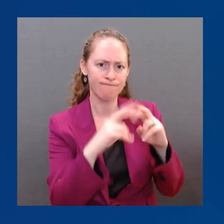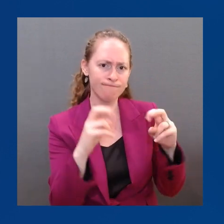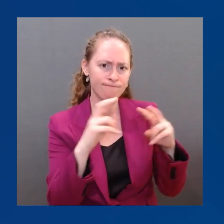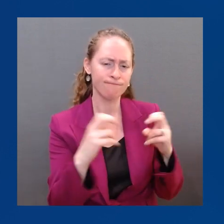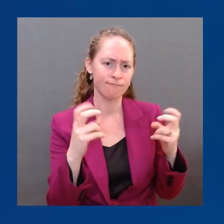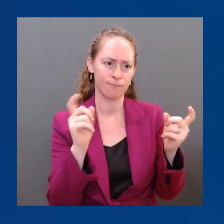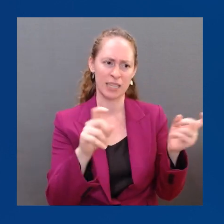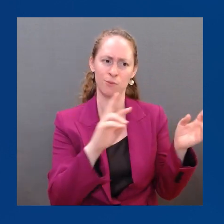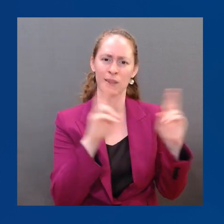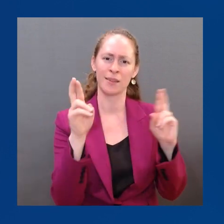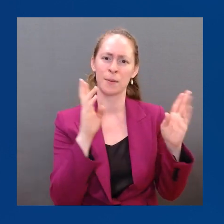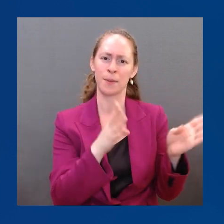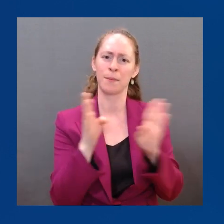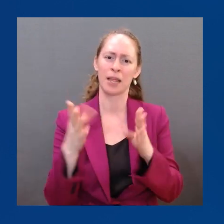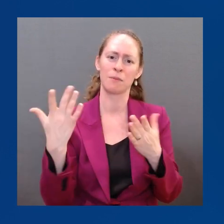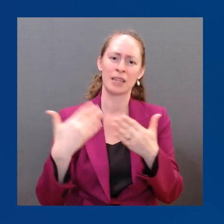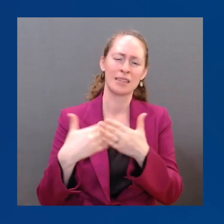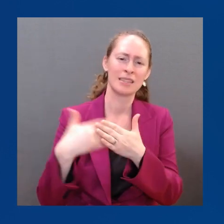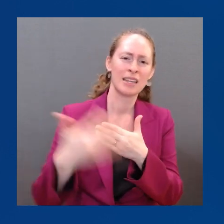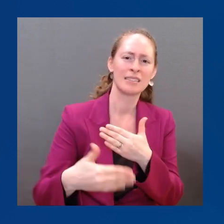would be as we get into the fall and early winter.